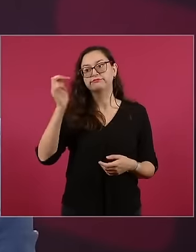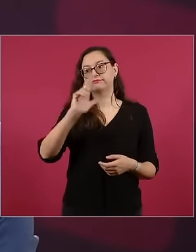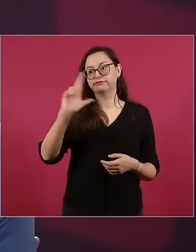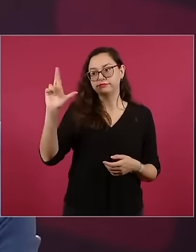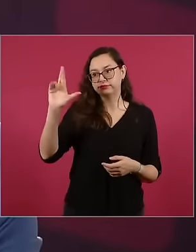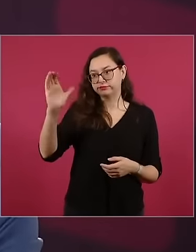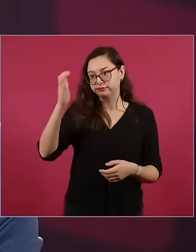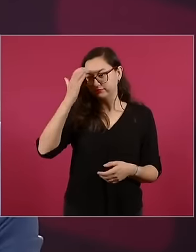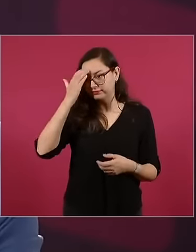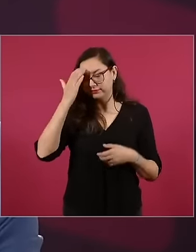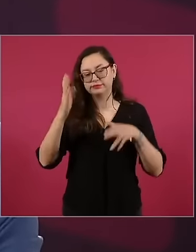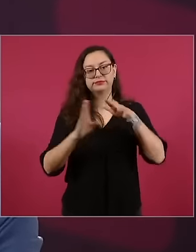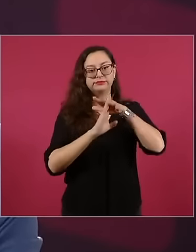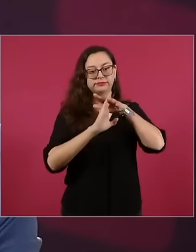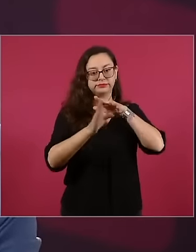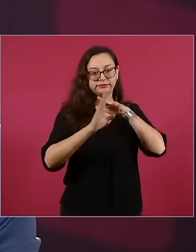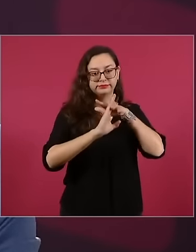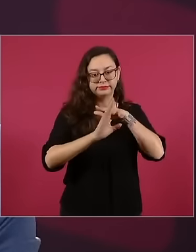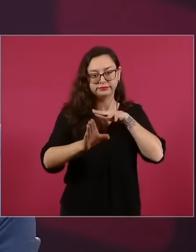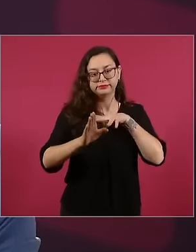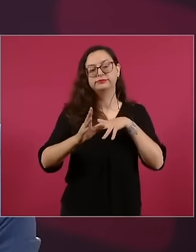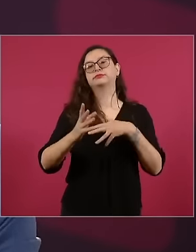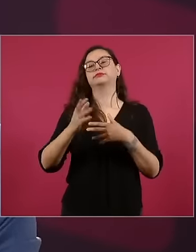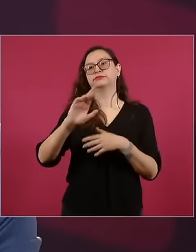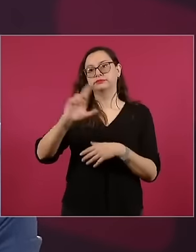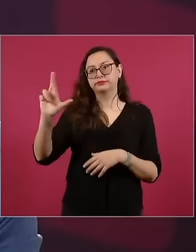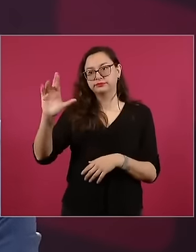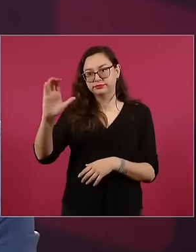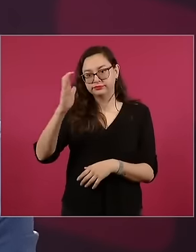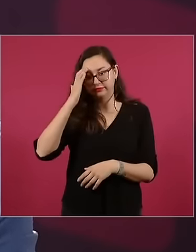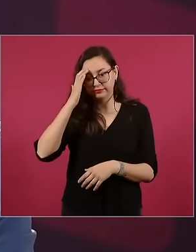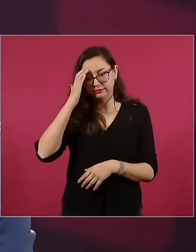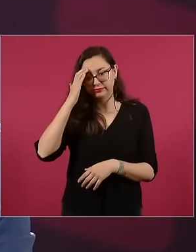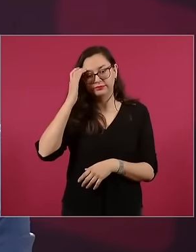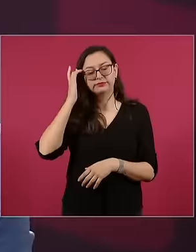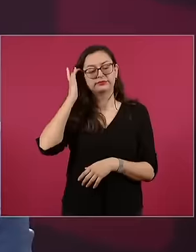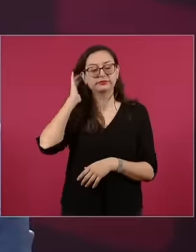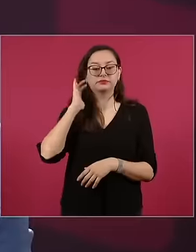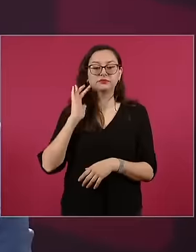migrants, I am going to add one or two